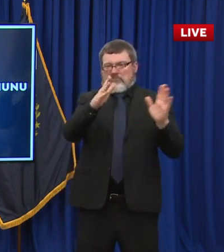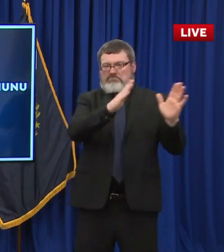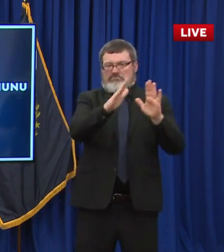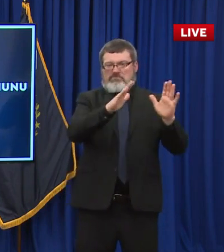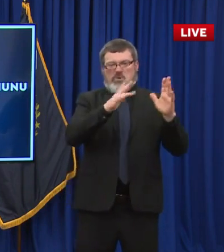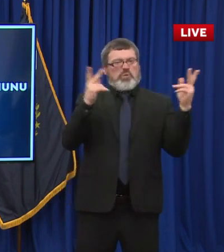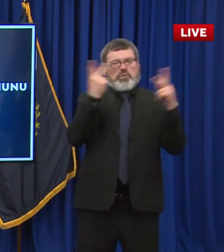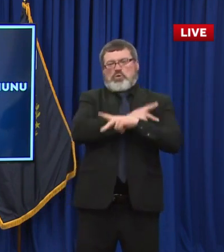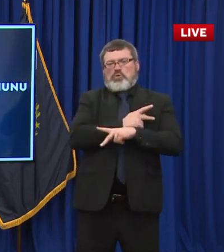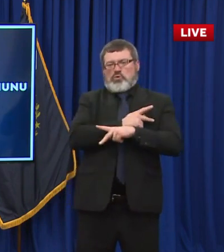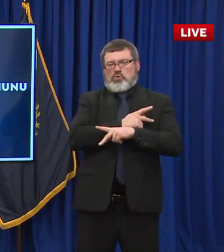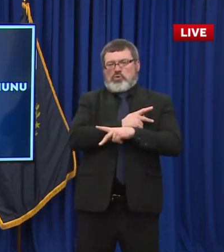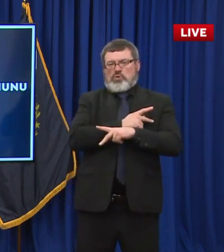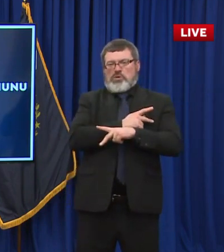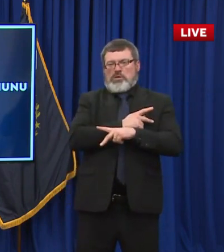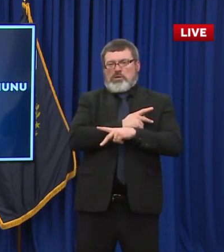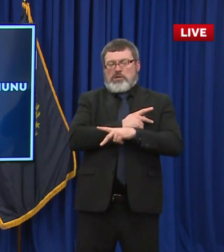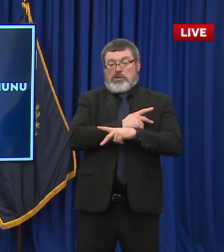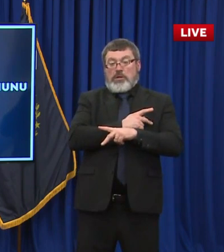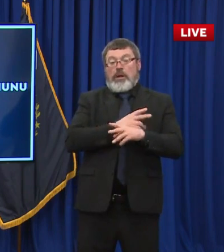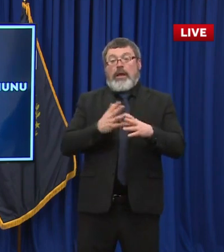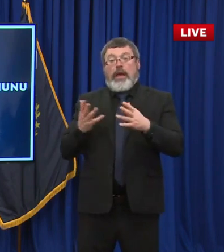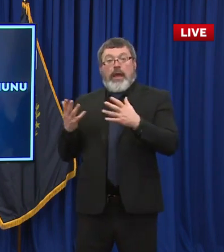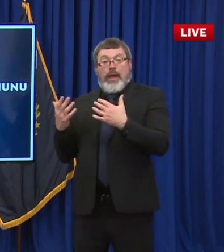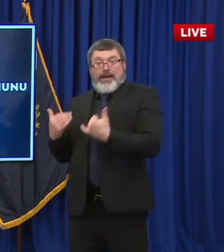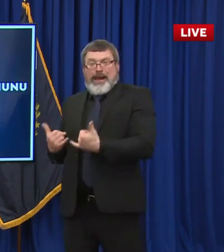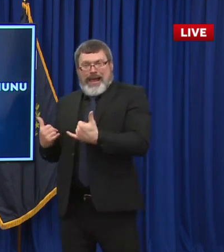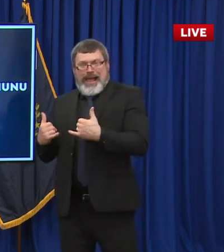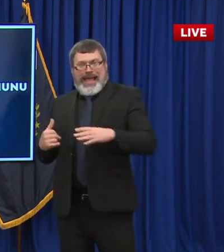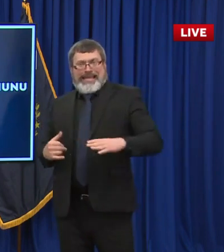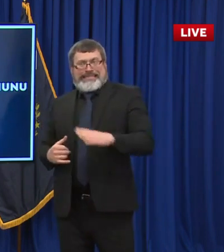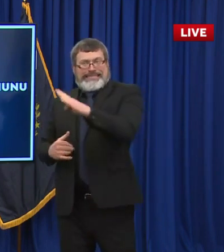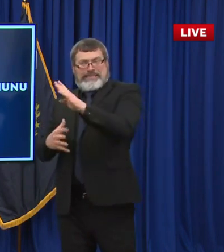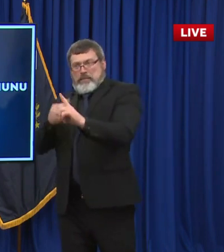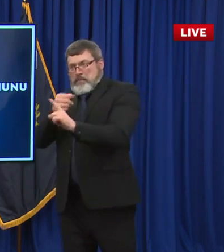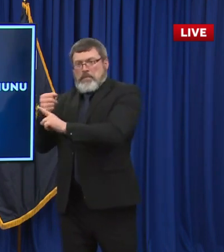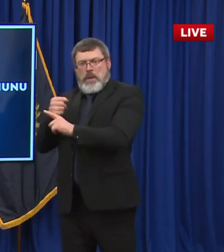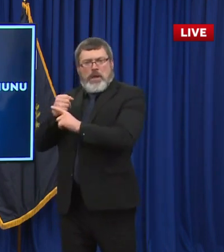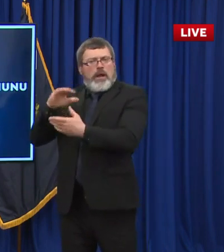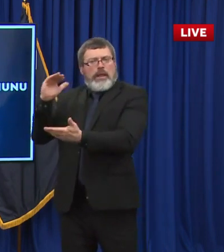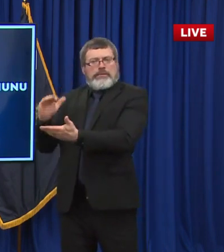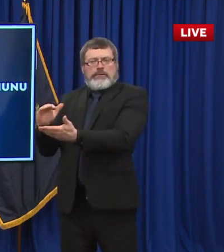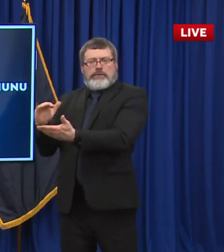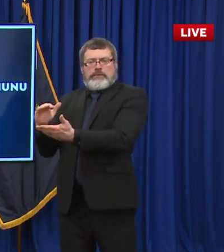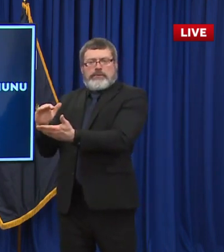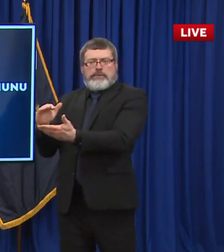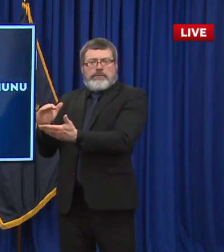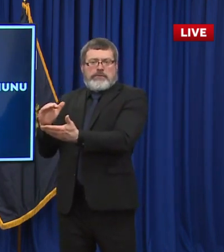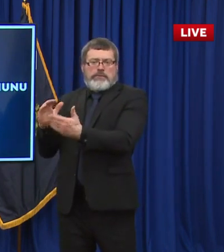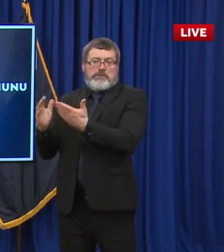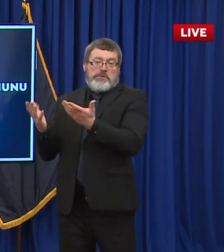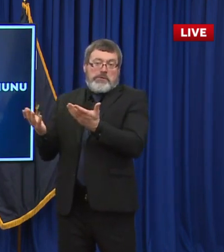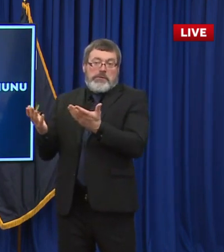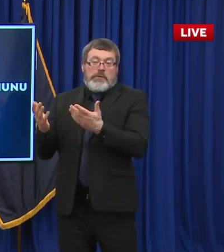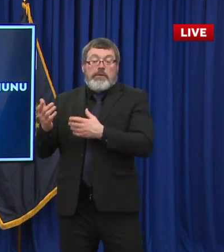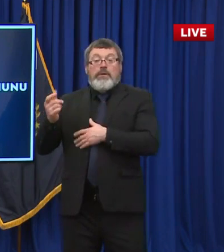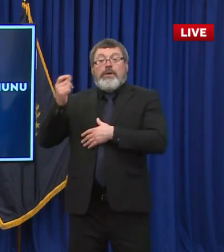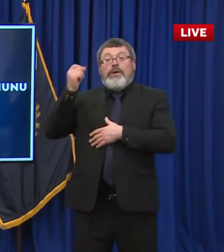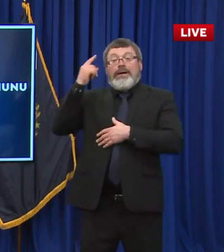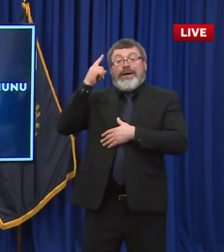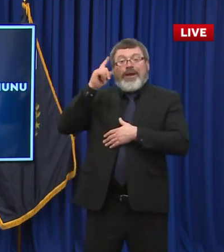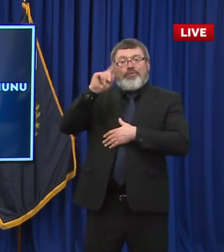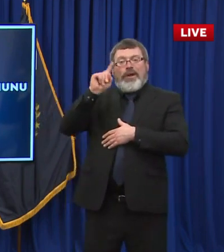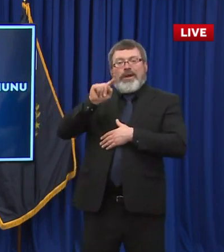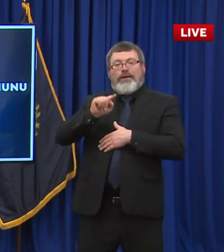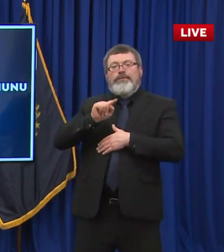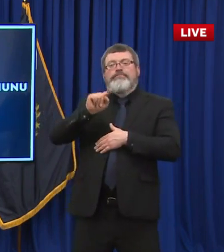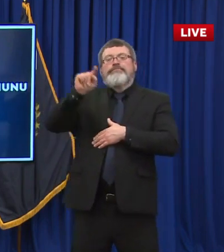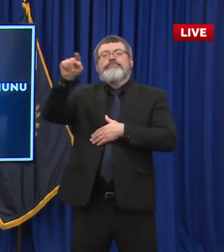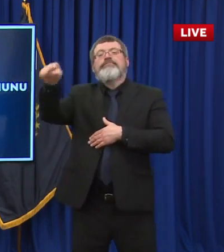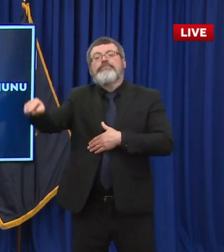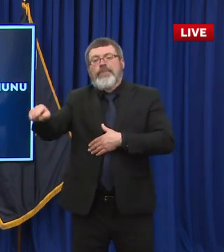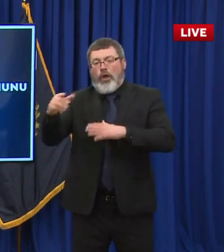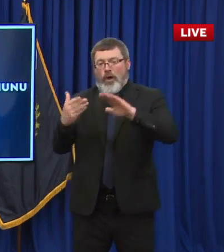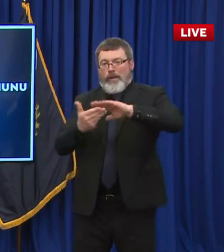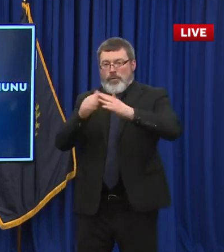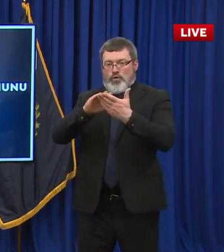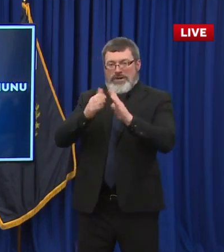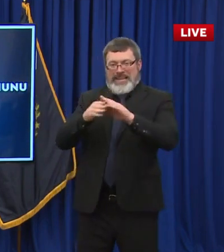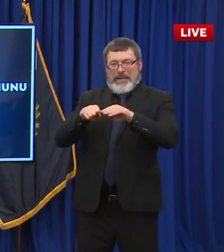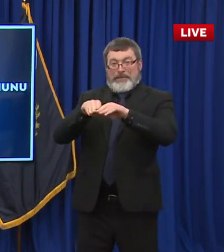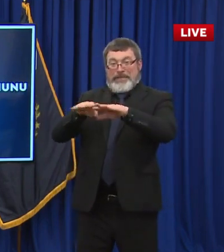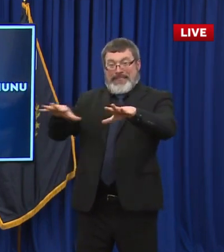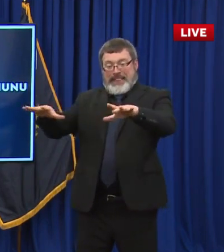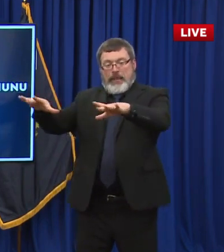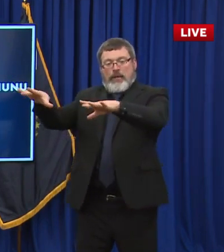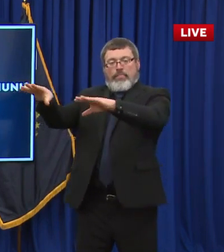FACILITY OUTBREAKS THE LAST COUPLE OF MONTHS, THE MAJORITY OF PEOPLE INFECTED WITH COVID-19 HAVE NOT BEEN ASSOCIATED WITH LONG-TERM CARE FACILITY OUTBREAKS, BUT WE ARE SEEING AS